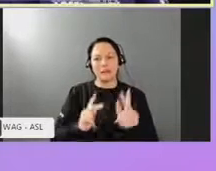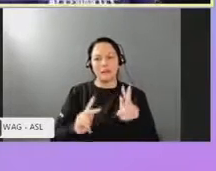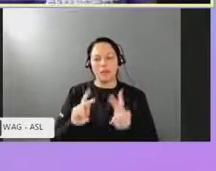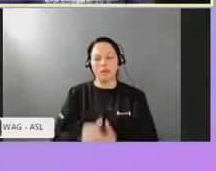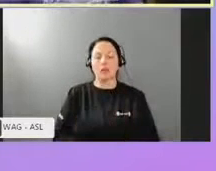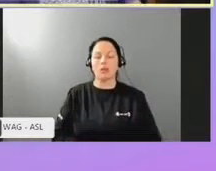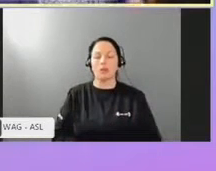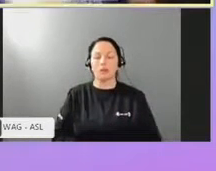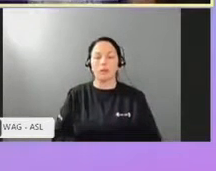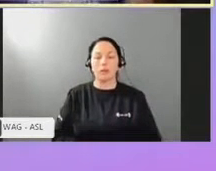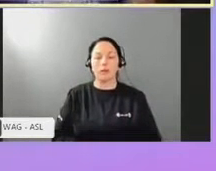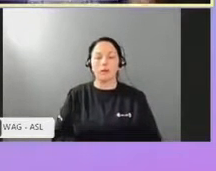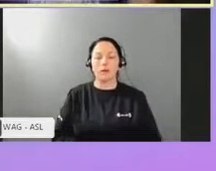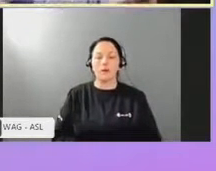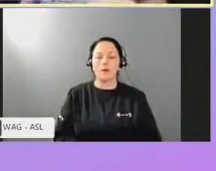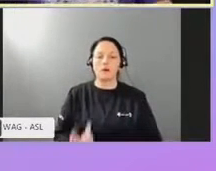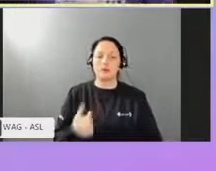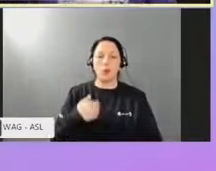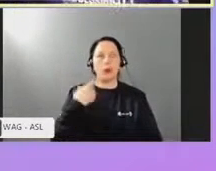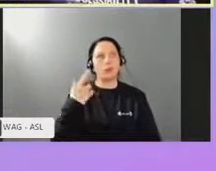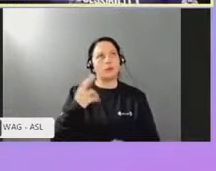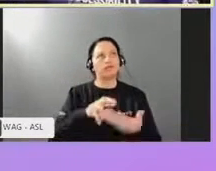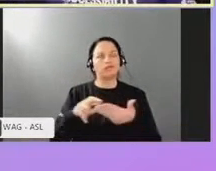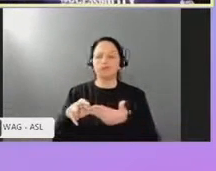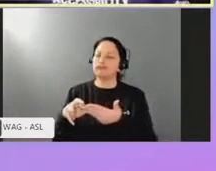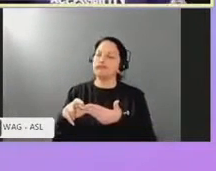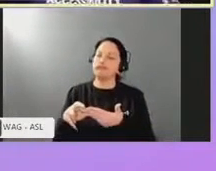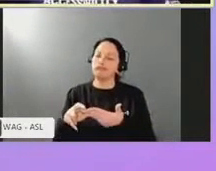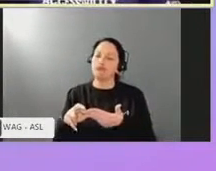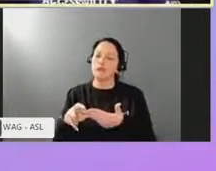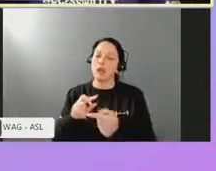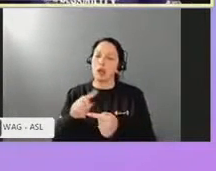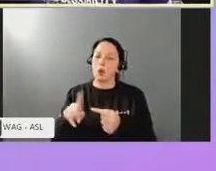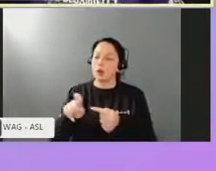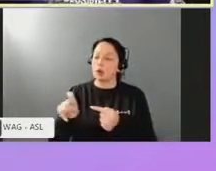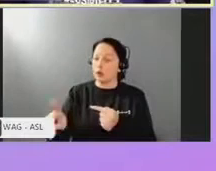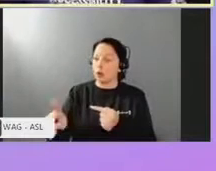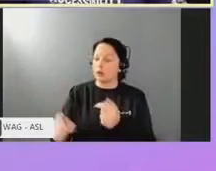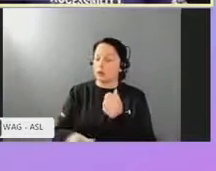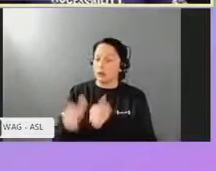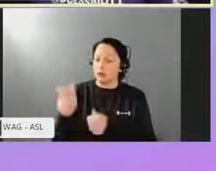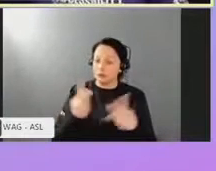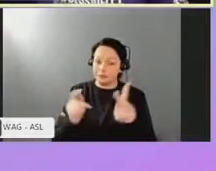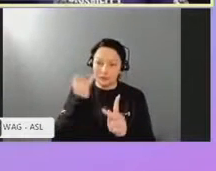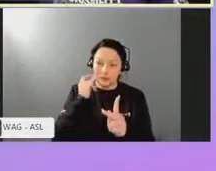part. Many aspect is is significant and speaks to a lot of people. The thing is, what I realized, going through